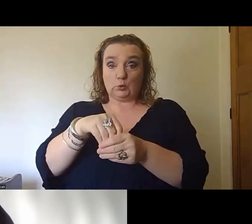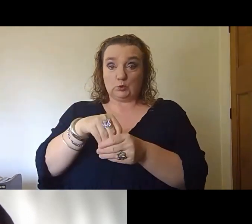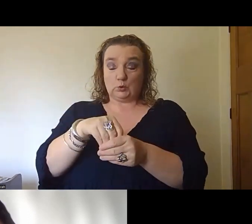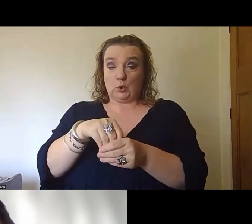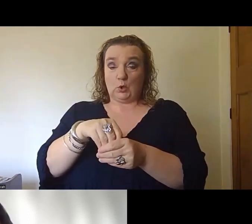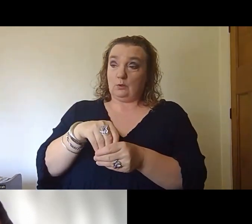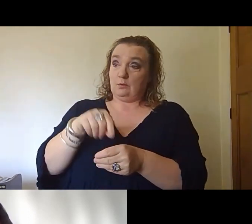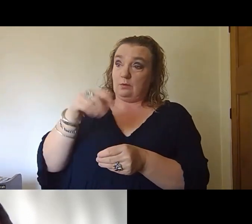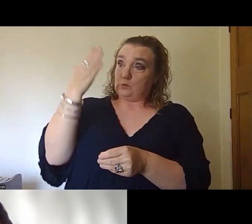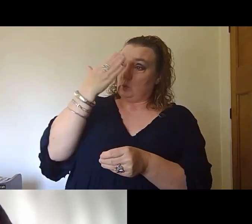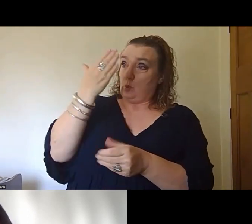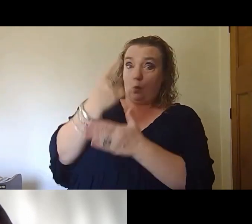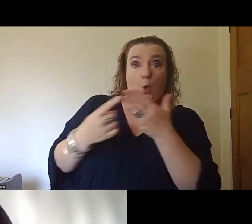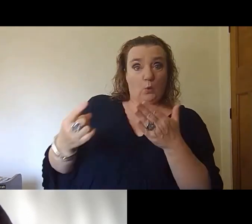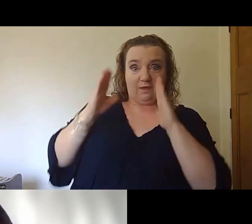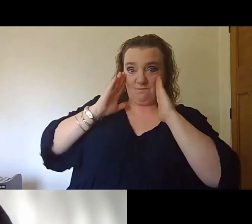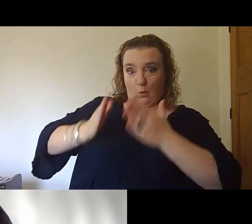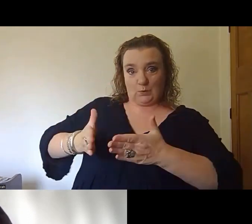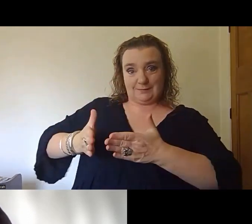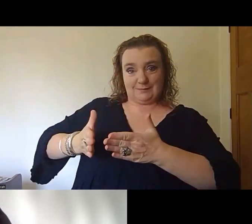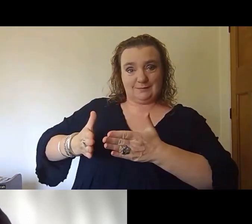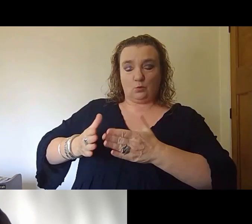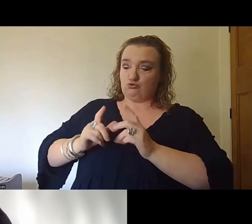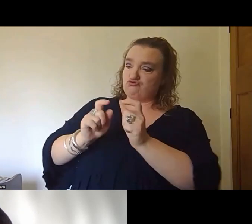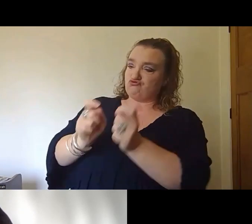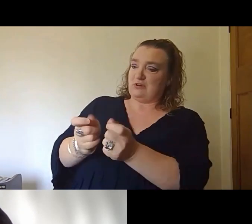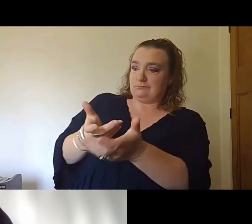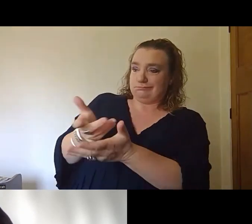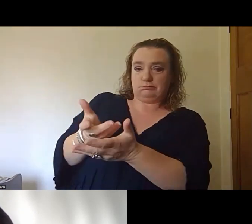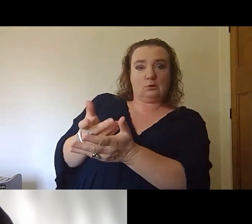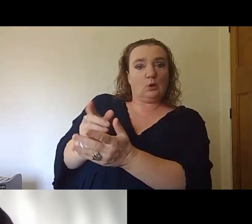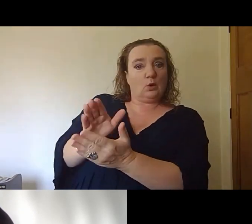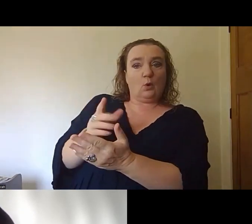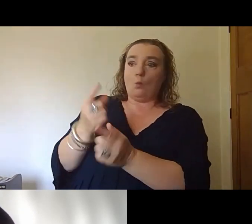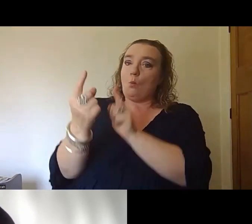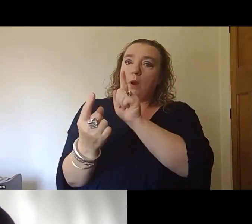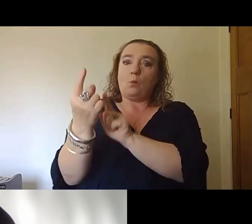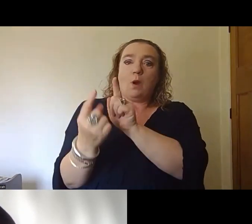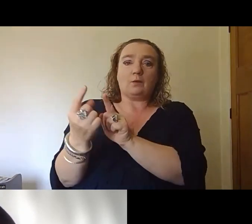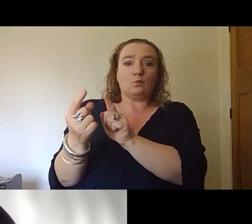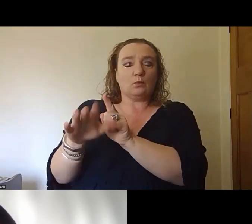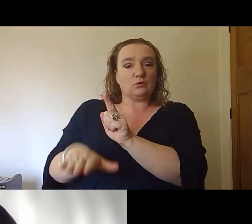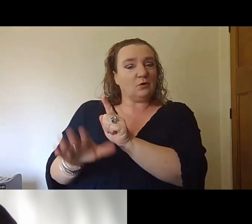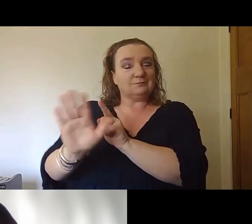how they, in how they treat a child or you know, how they interact, engage with the child. But it's not just that, it actually takes, you know,